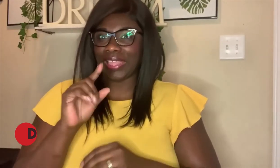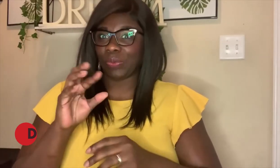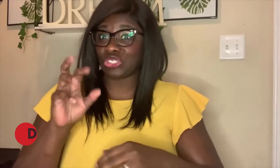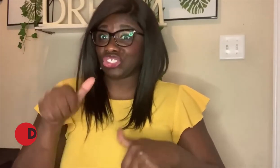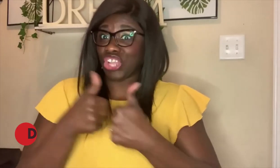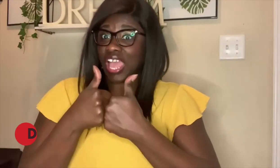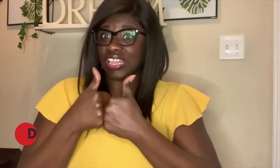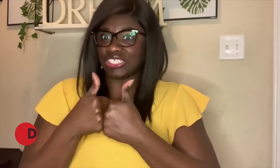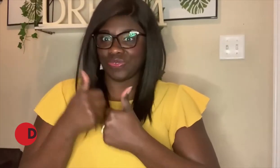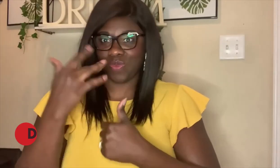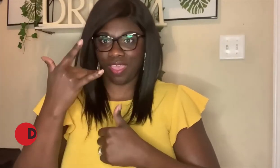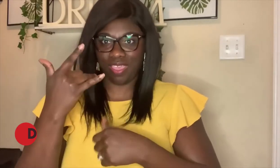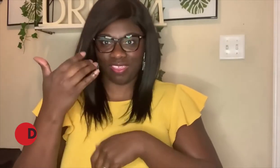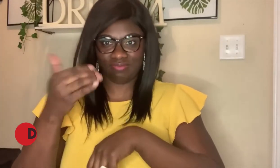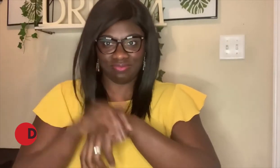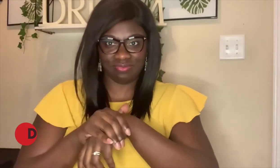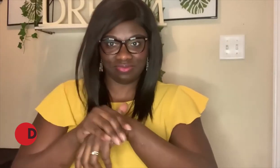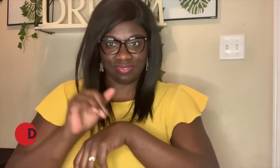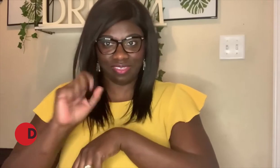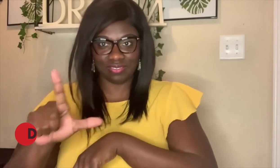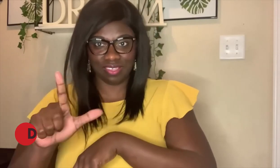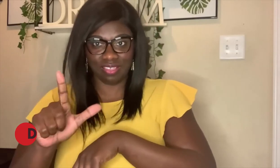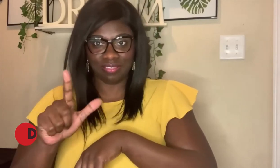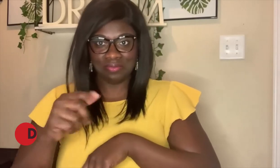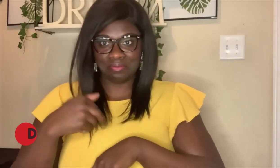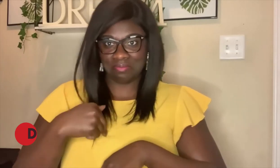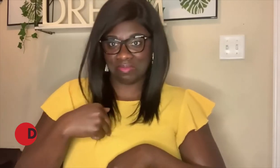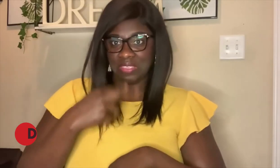It was really challenging juggling English and ASL,